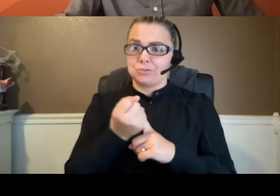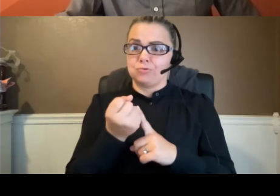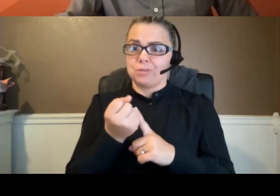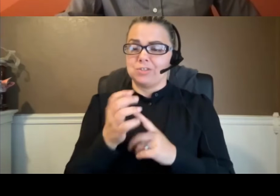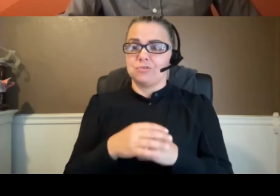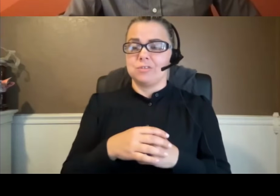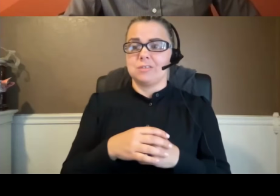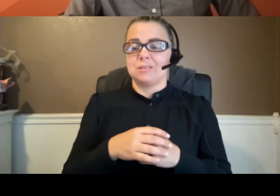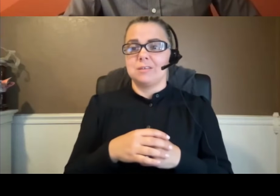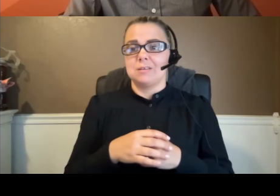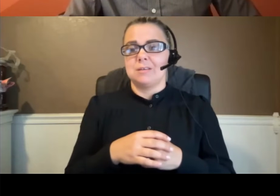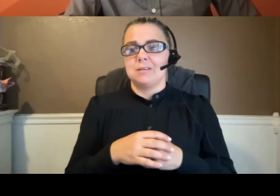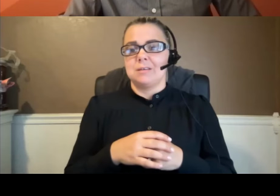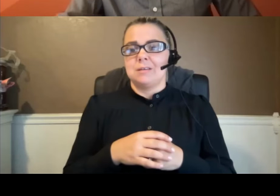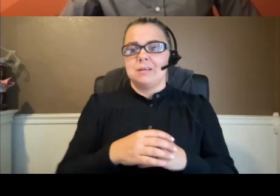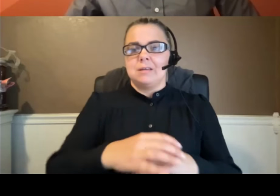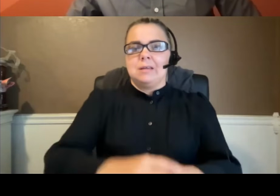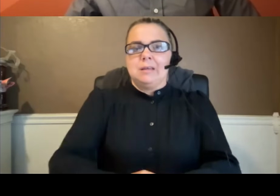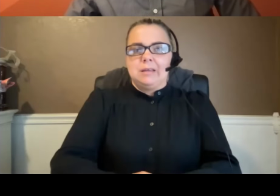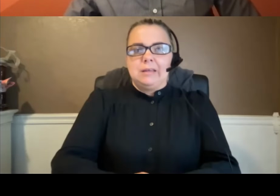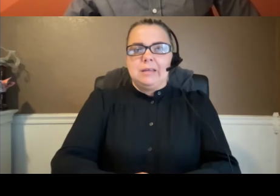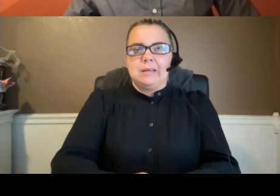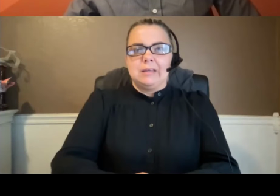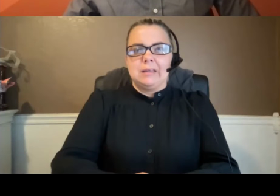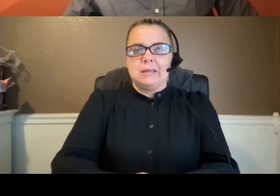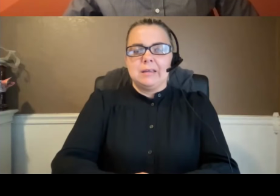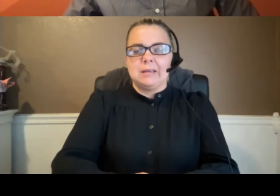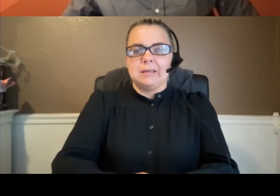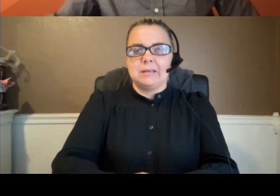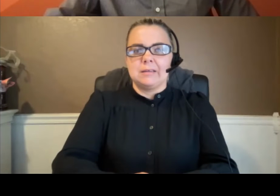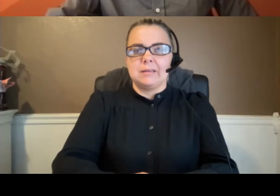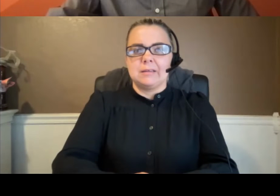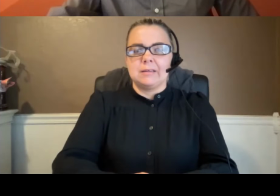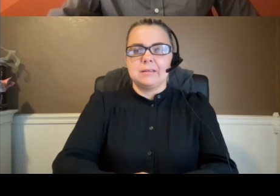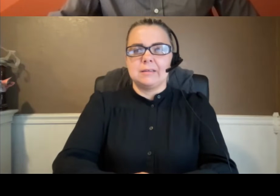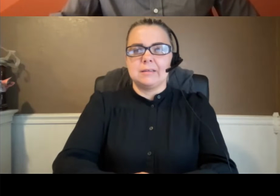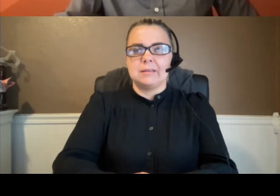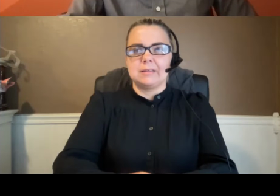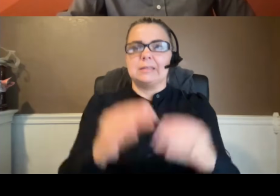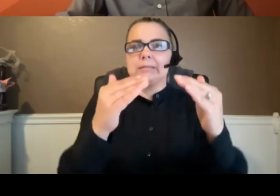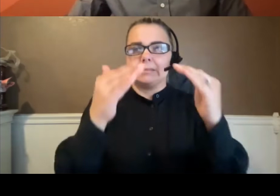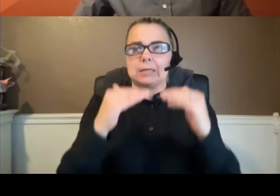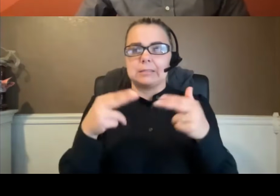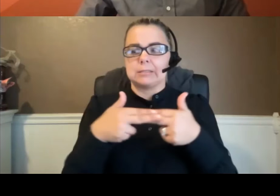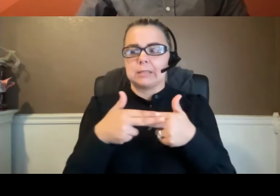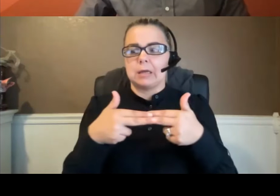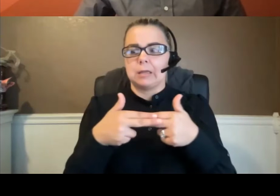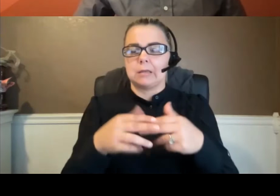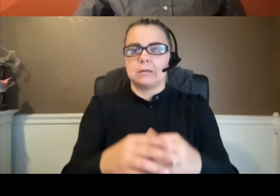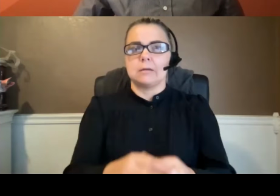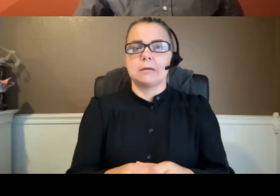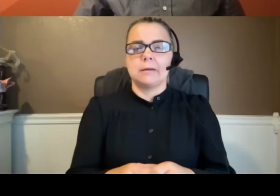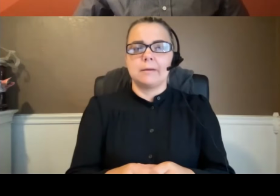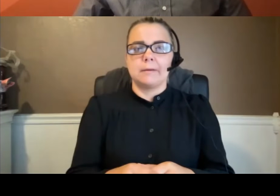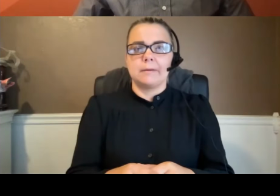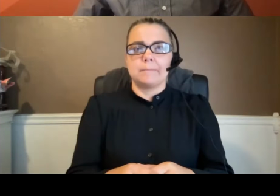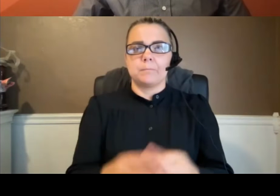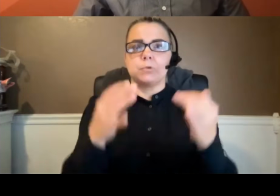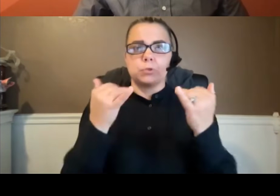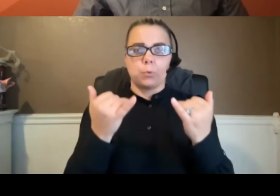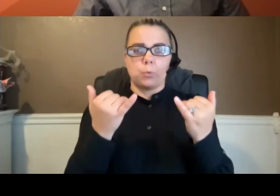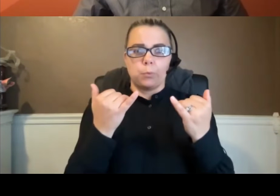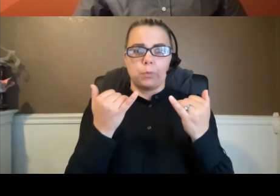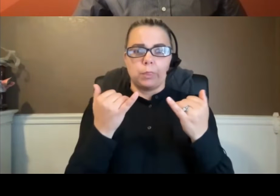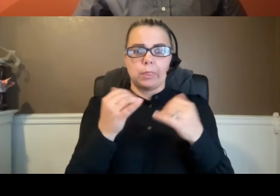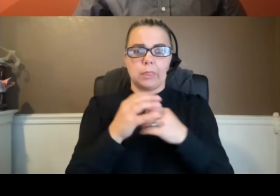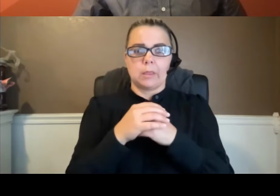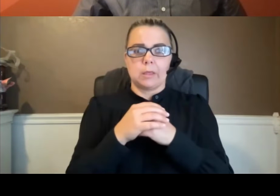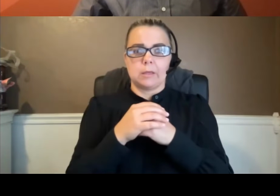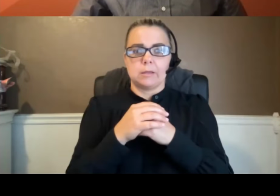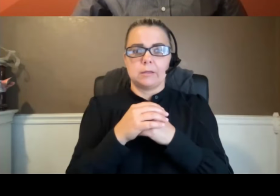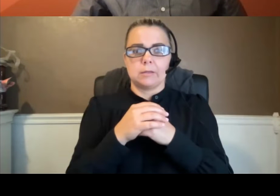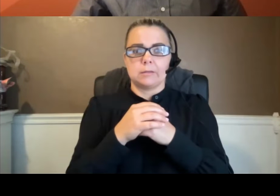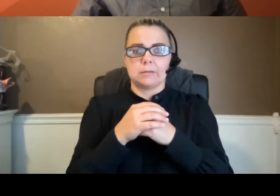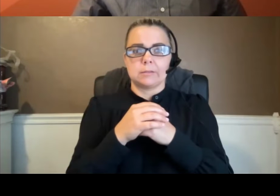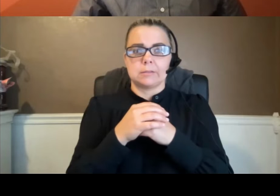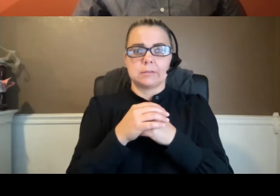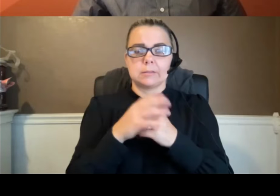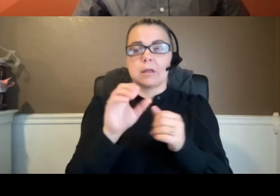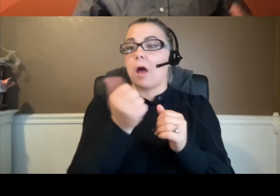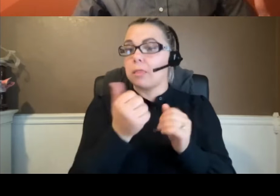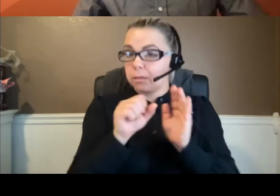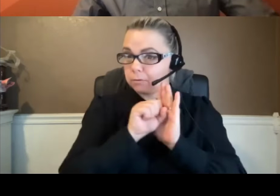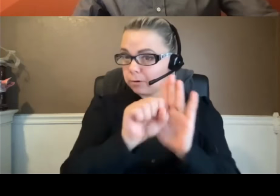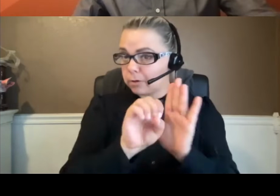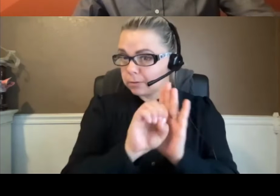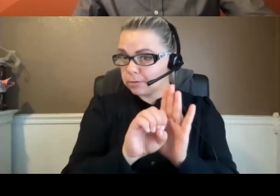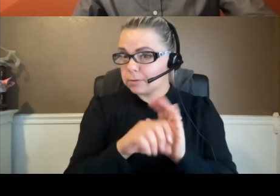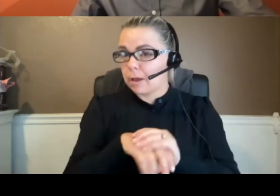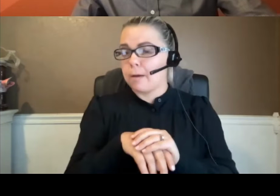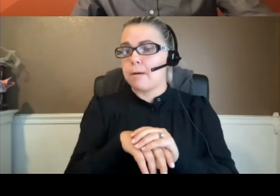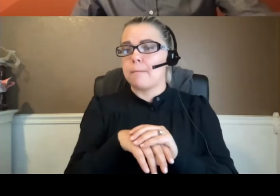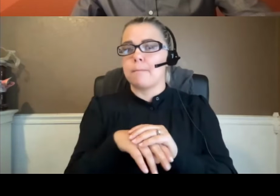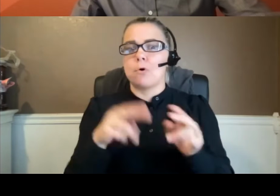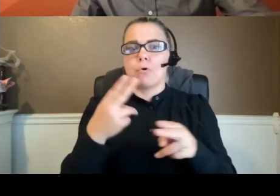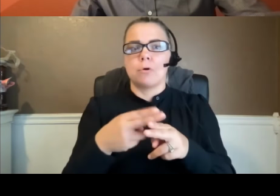Next slide. Okay so this is a another example and this is called sonification. I'm going